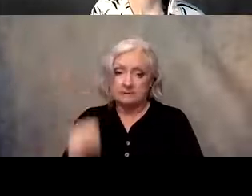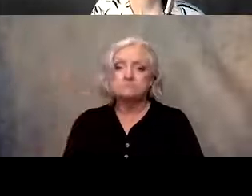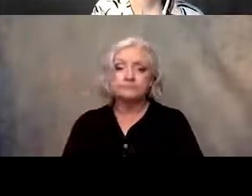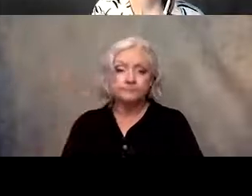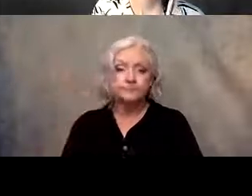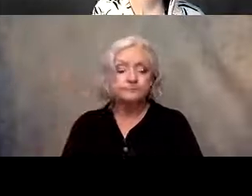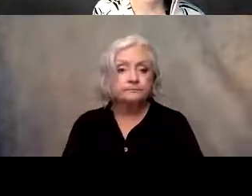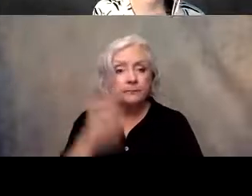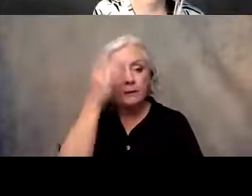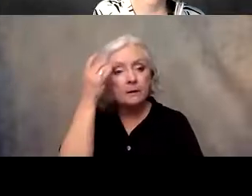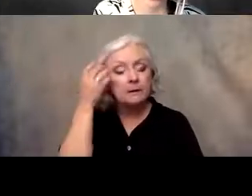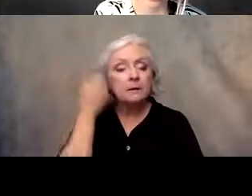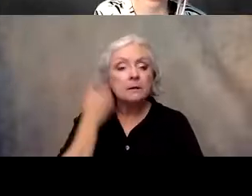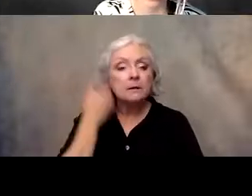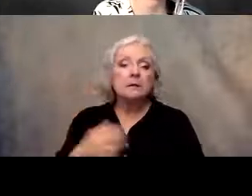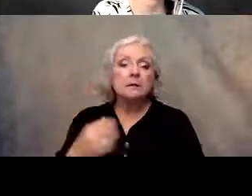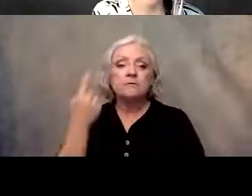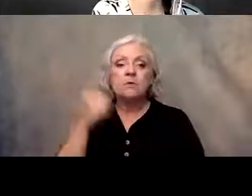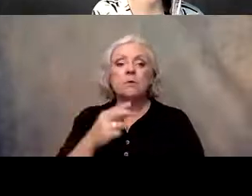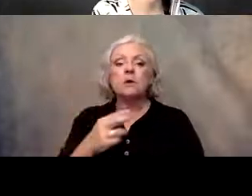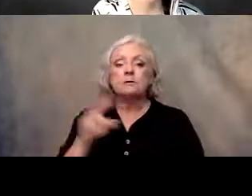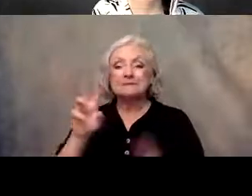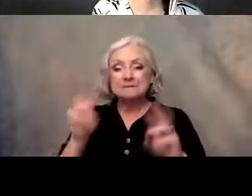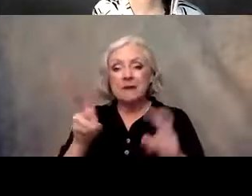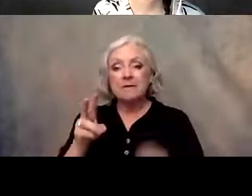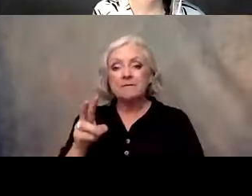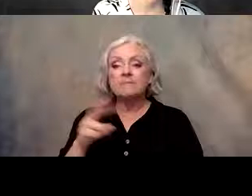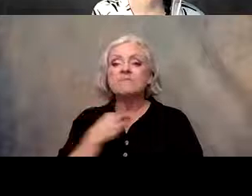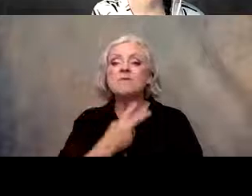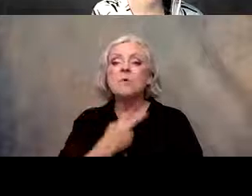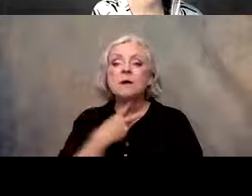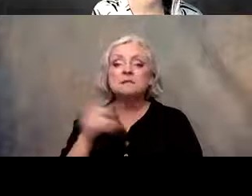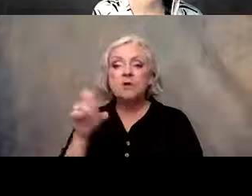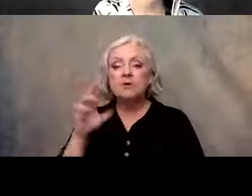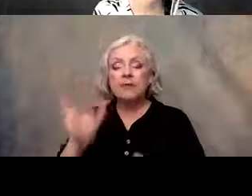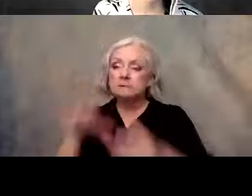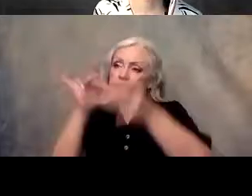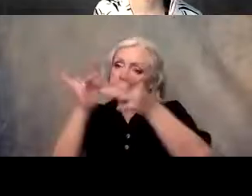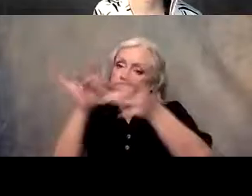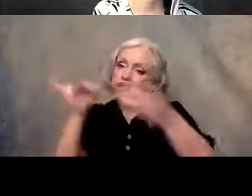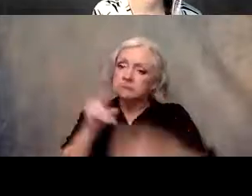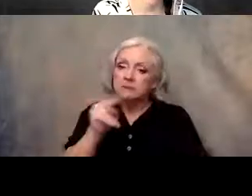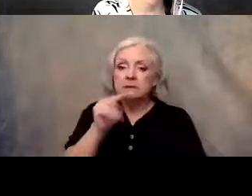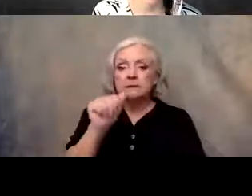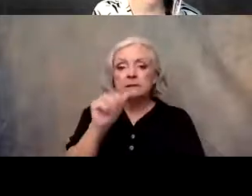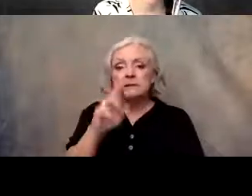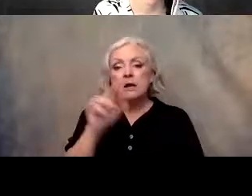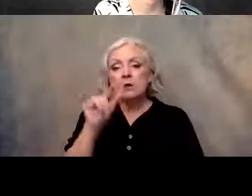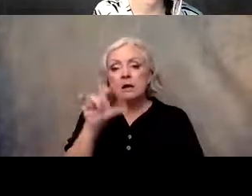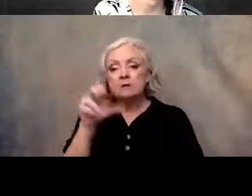Now, when we talk about voiceover specifically, this is narration. So in this instance, the image of the speaker is not included.